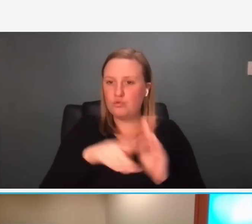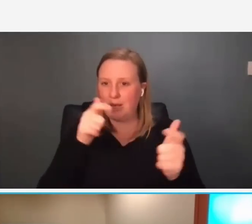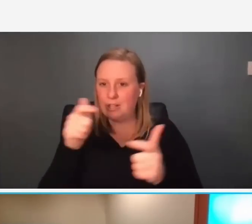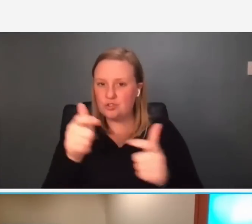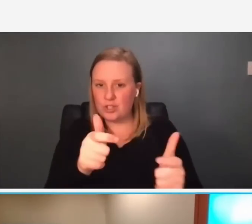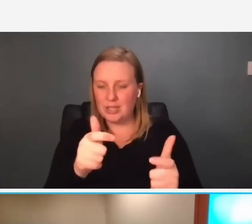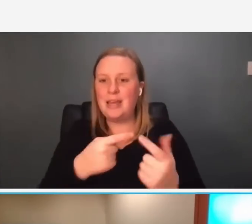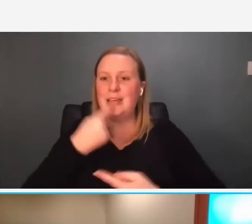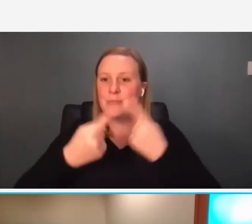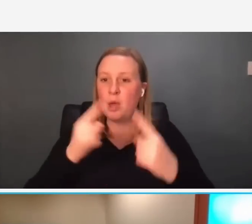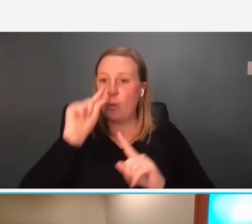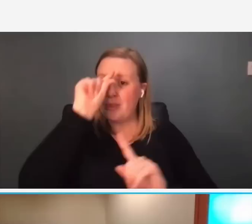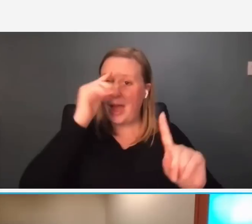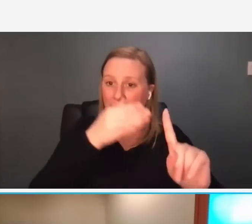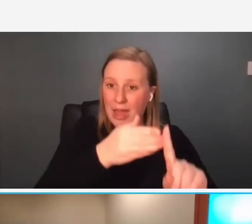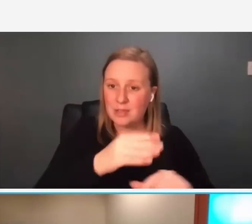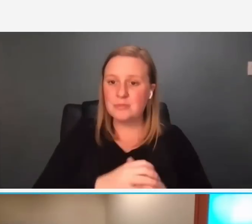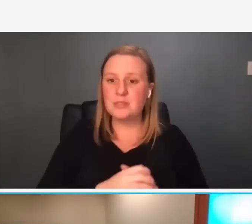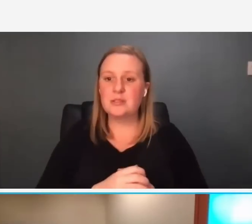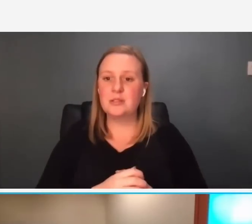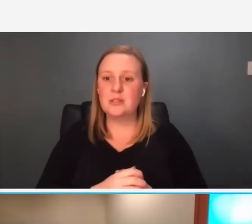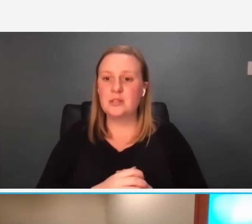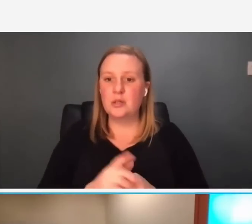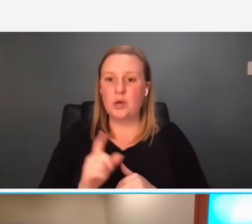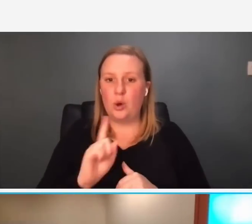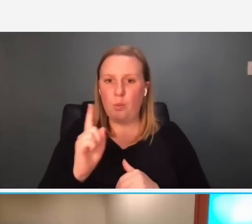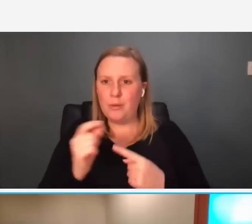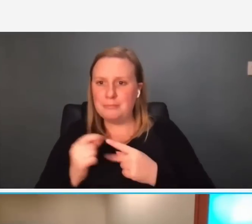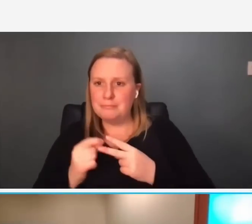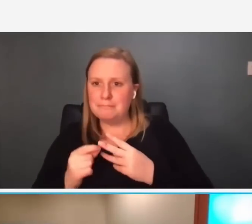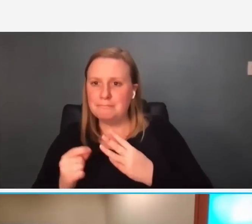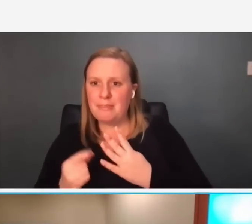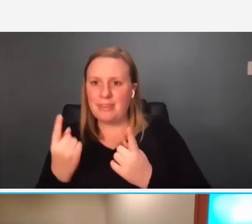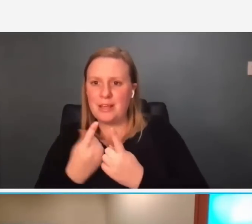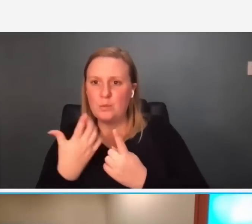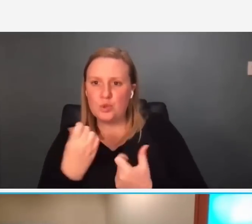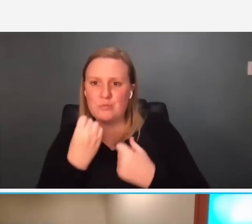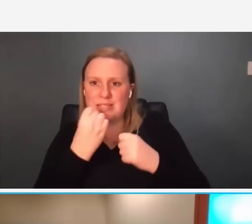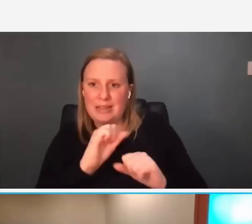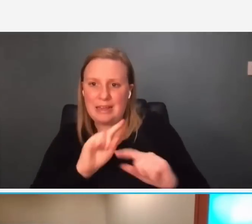regulatory tools and safeguards and foundations behind the thinking of the new regulatory framework.